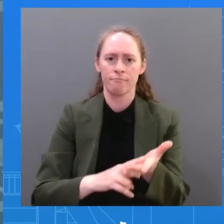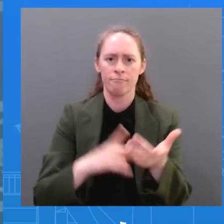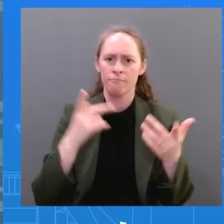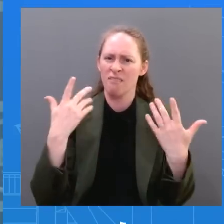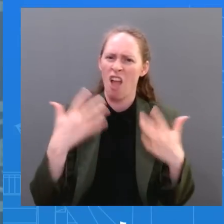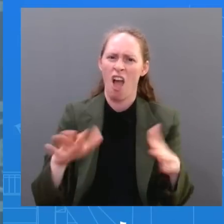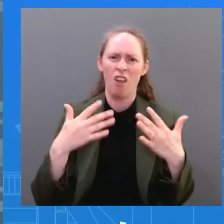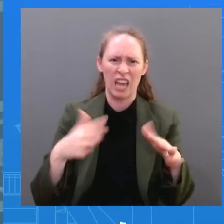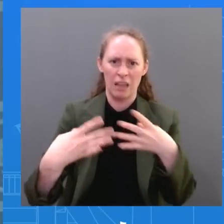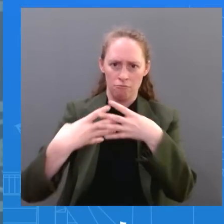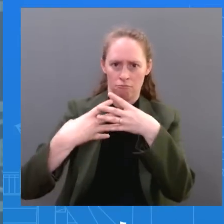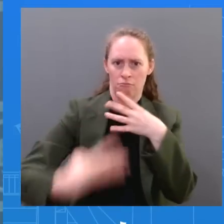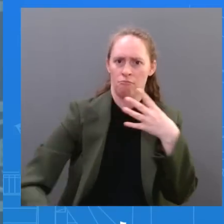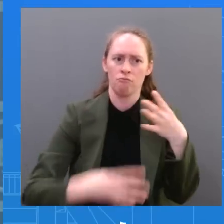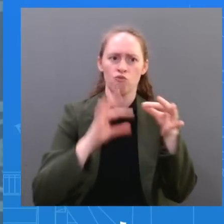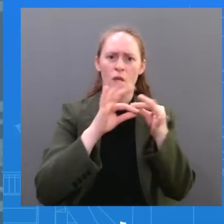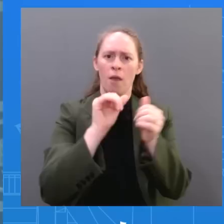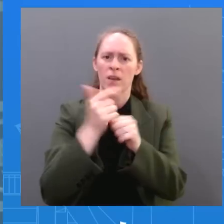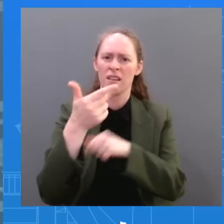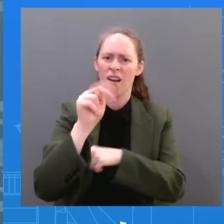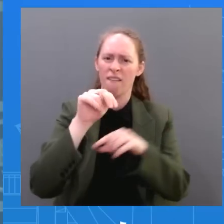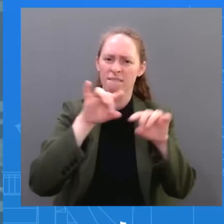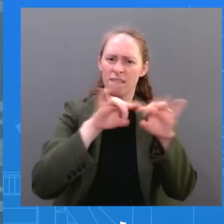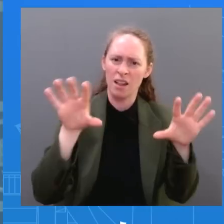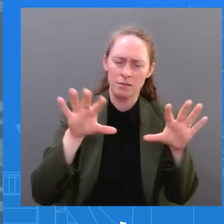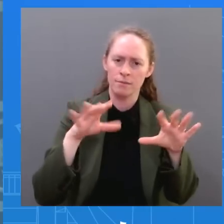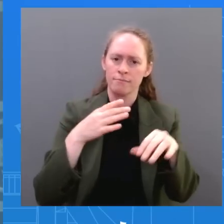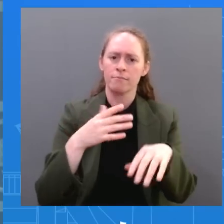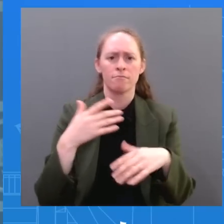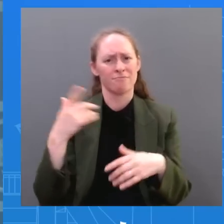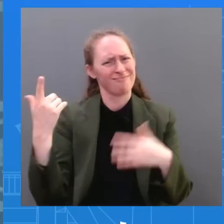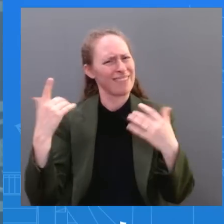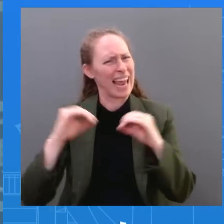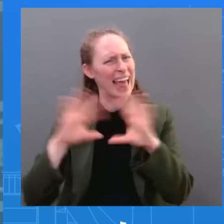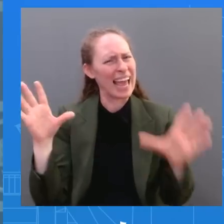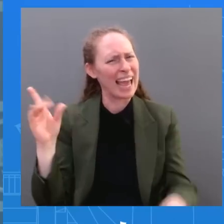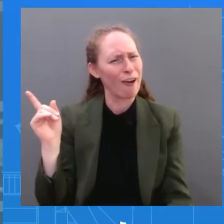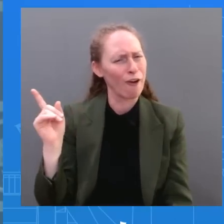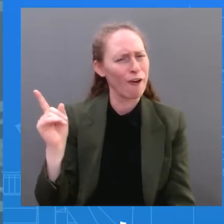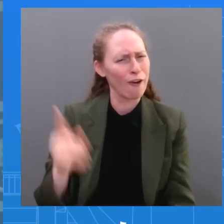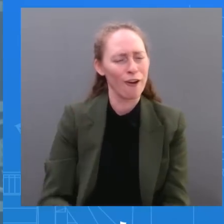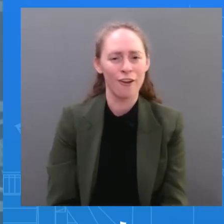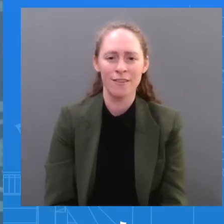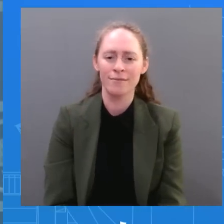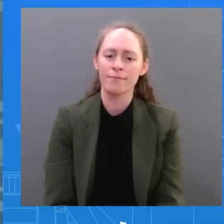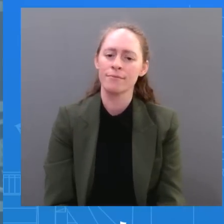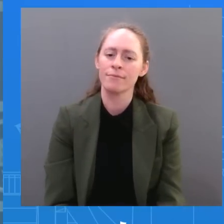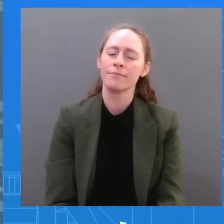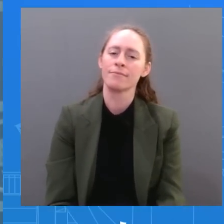how he's delivering for the American public. Go ahead. The Press: Yeah, thank you. I know you said White House doesn't comment on judicial vacancies.